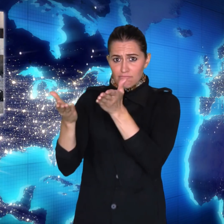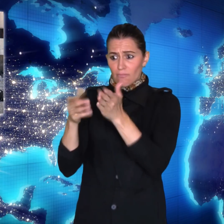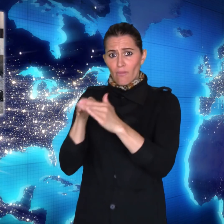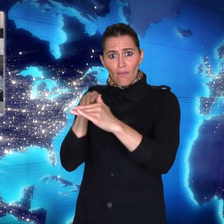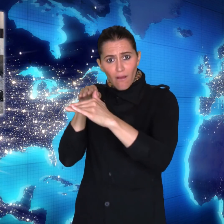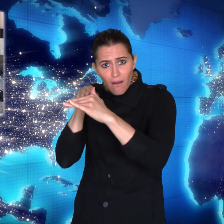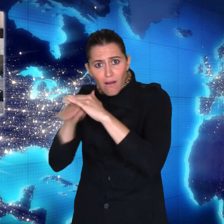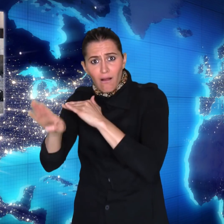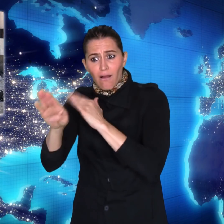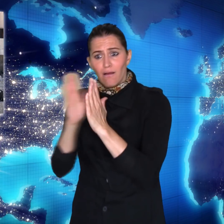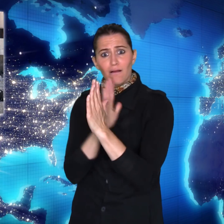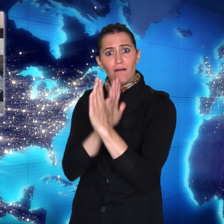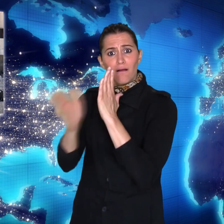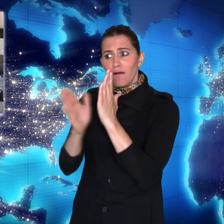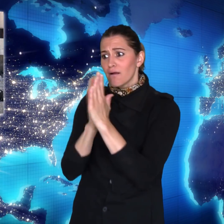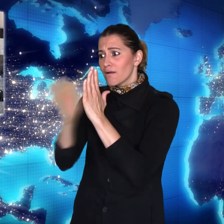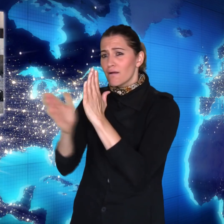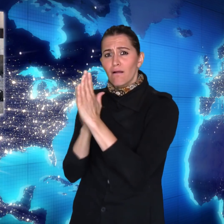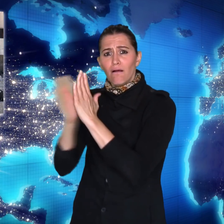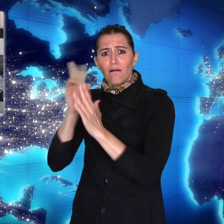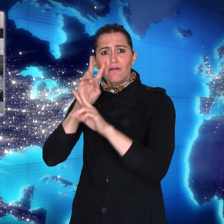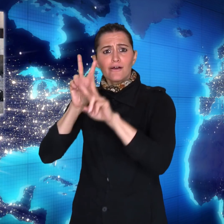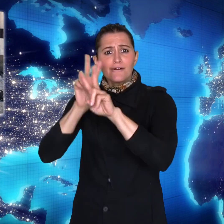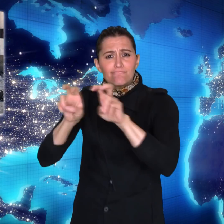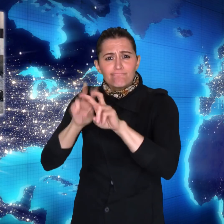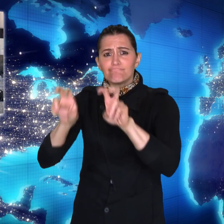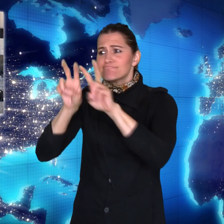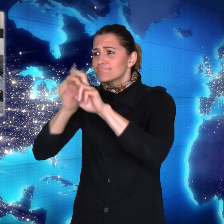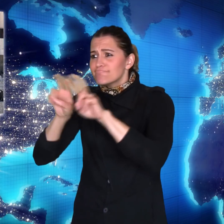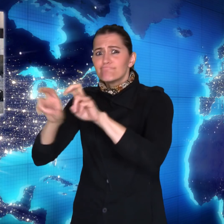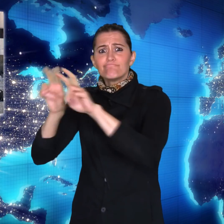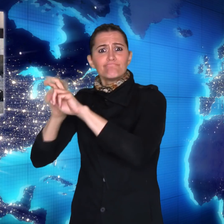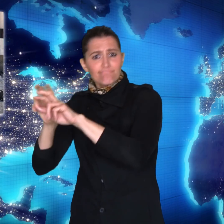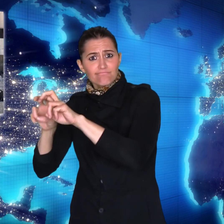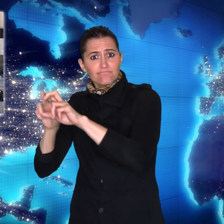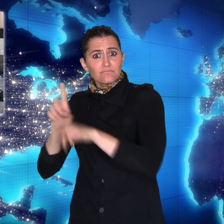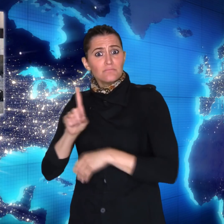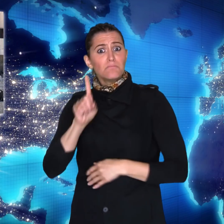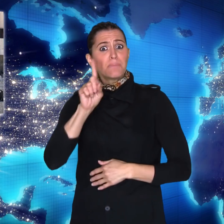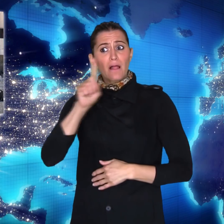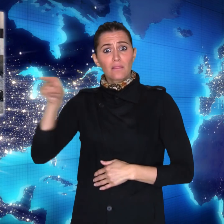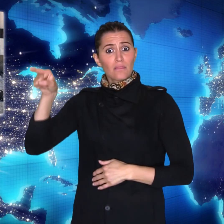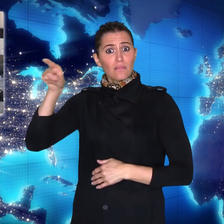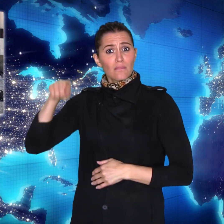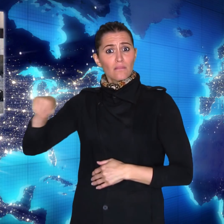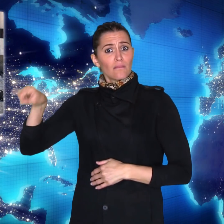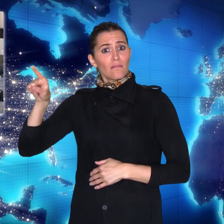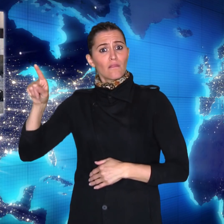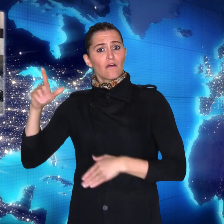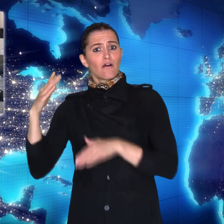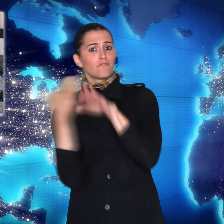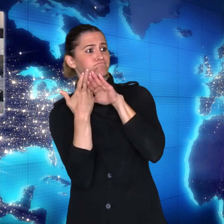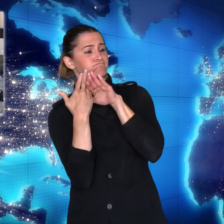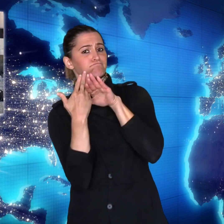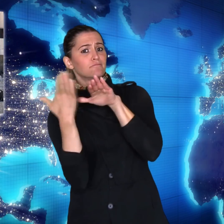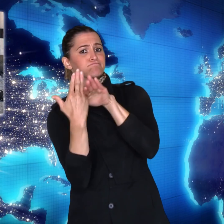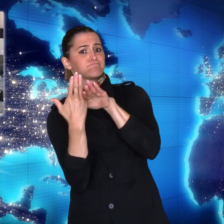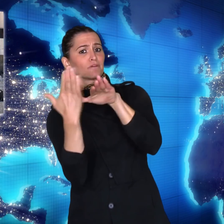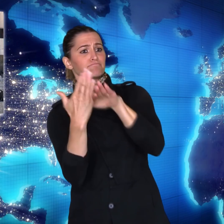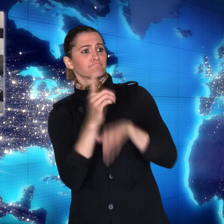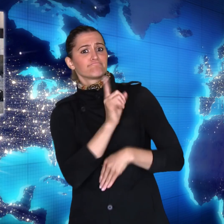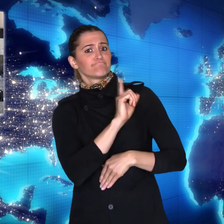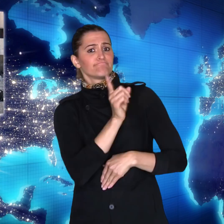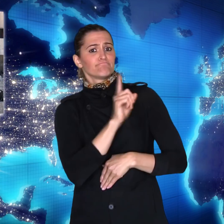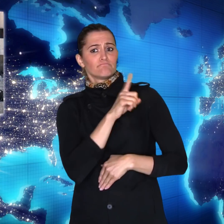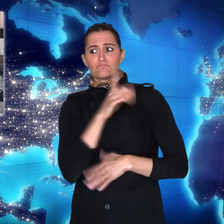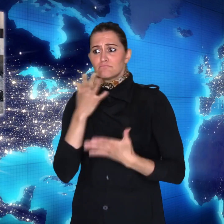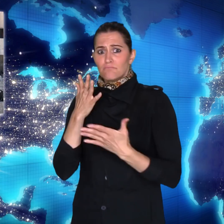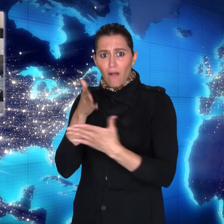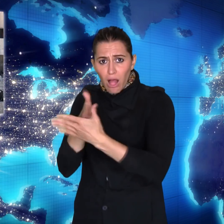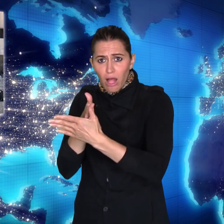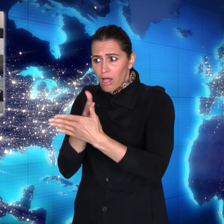chemical attack happened two weekends ago.